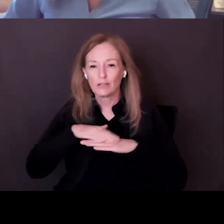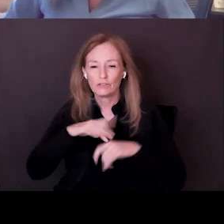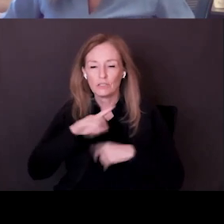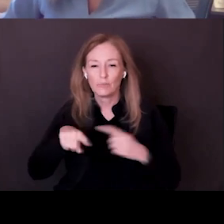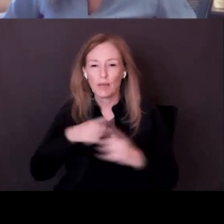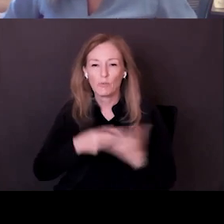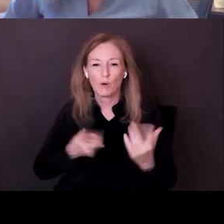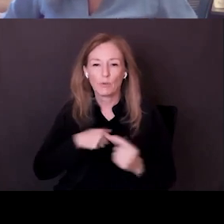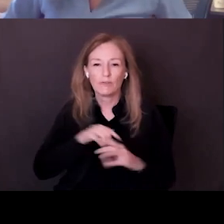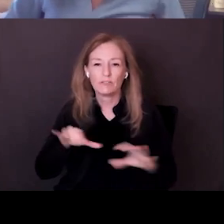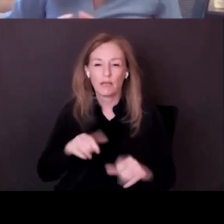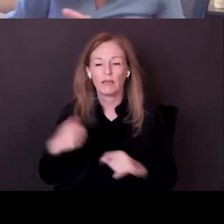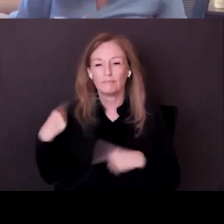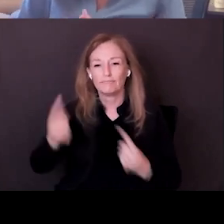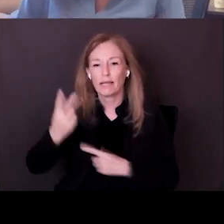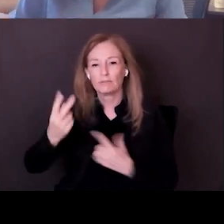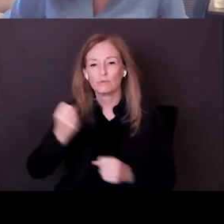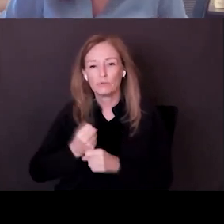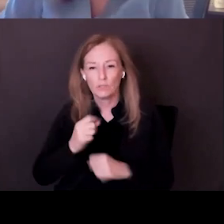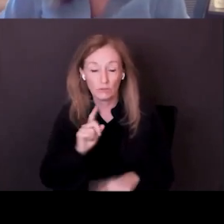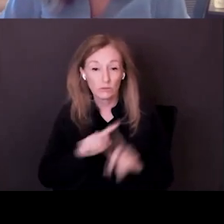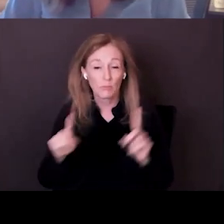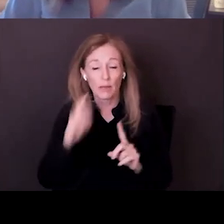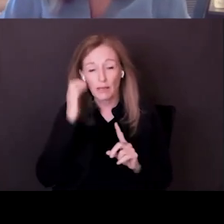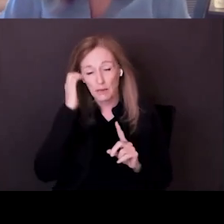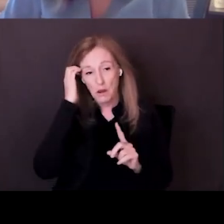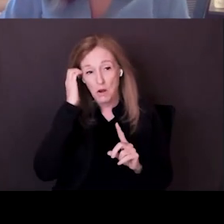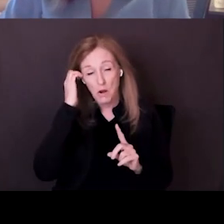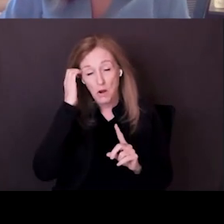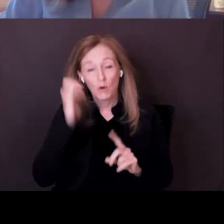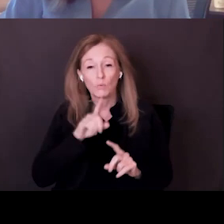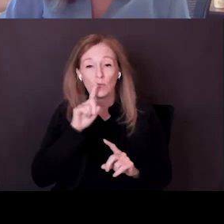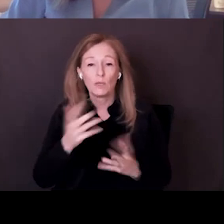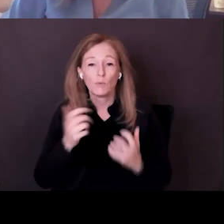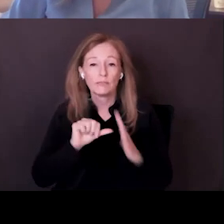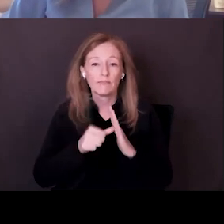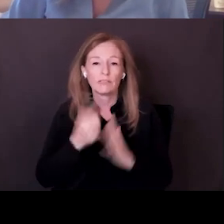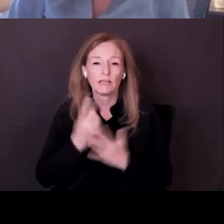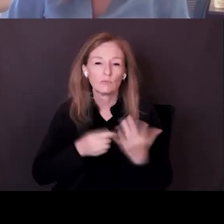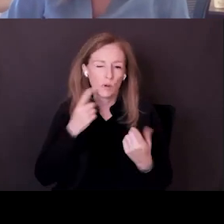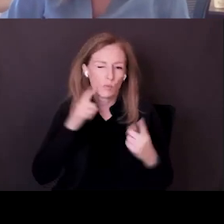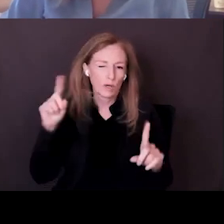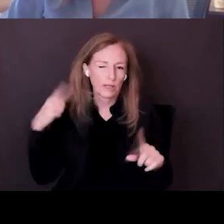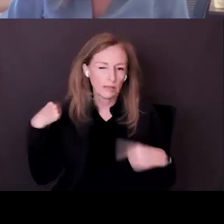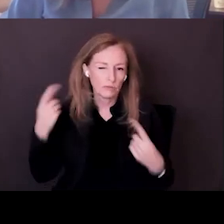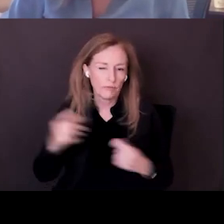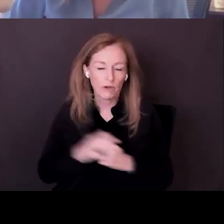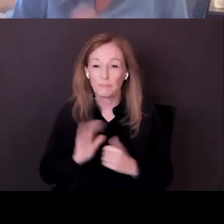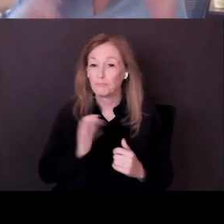I WANT TO LOOK AT WHAT HAS WORKING SO FAR. WHAT IS OUR IMPACT IS WHAT I GET ASKED..